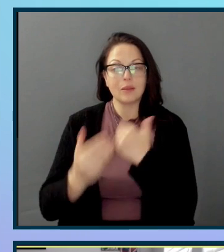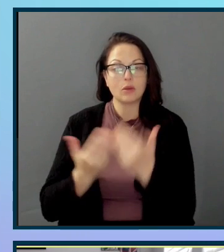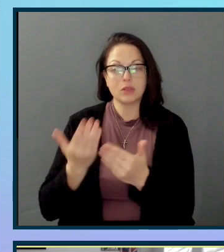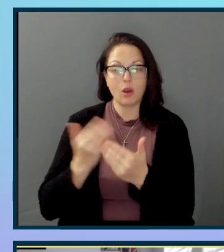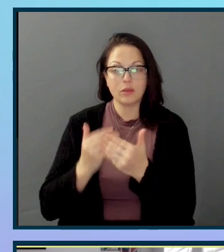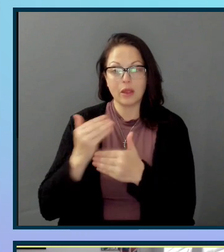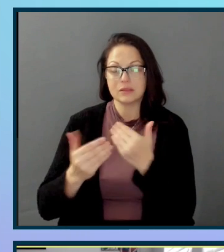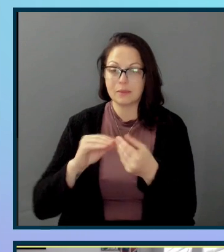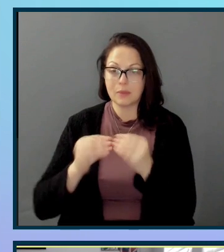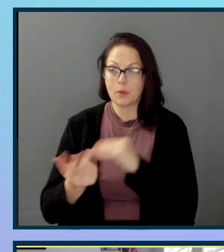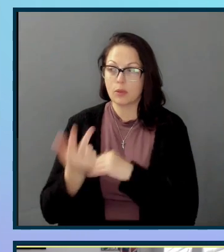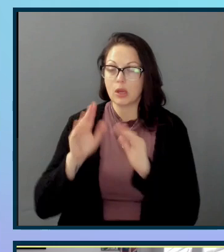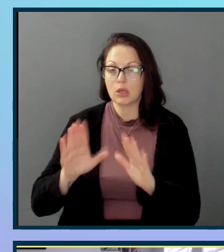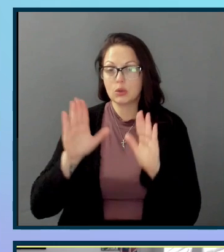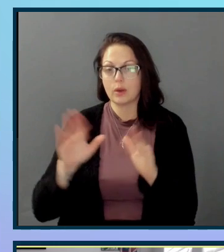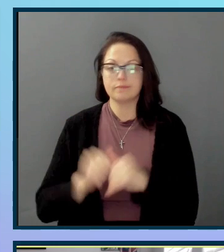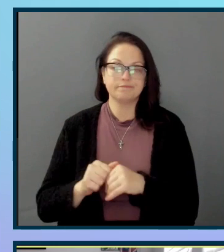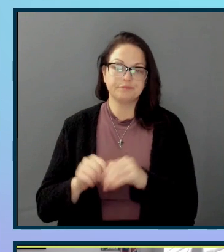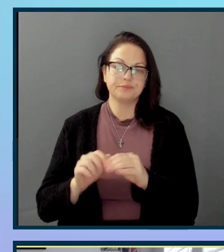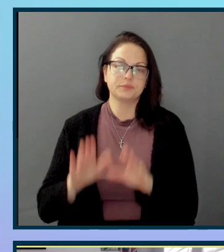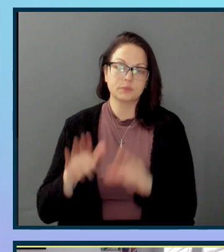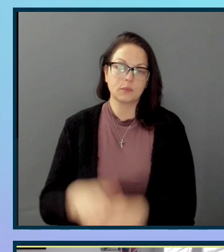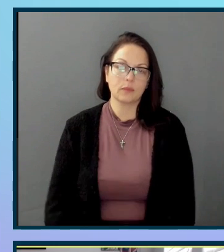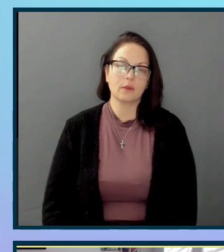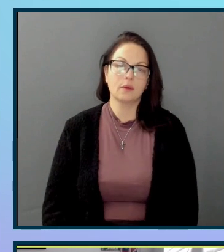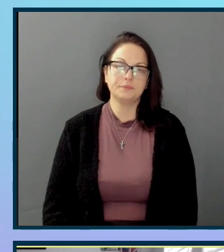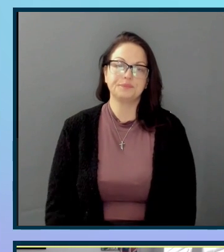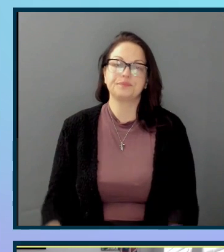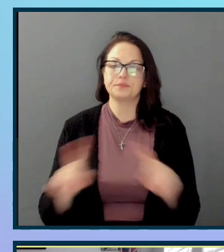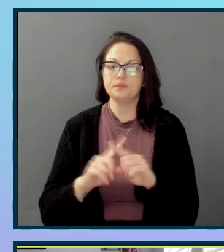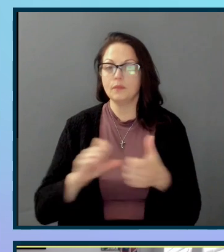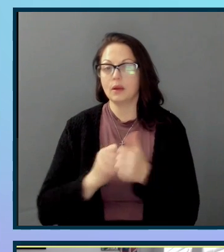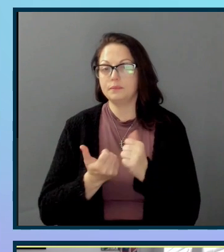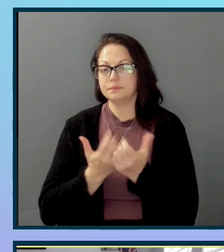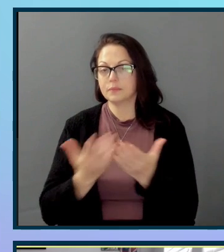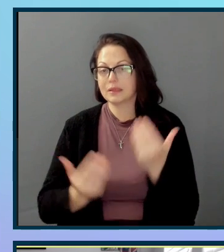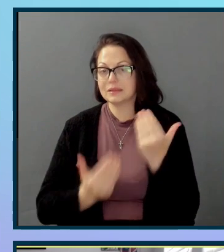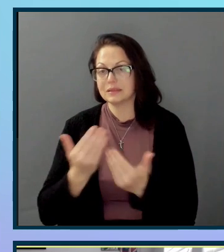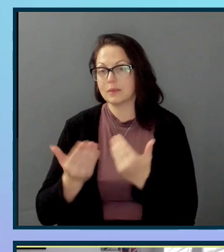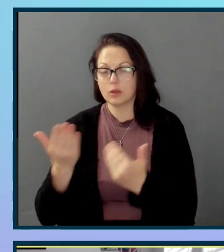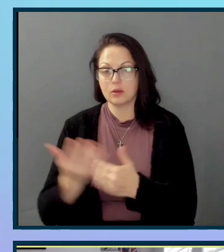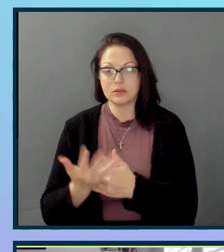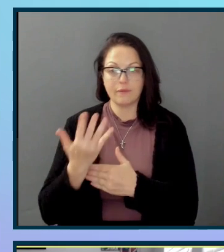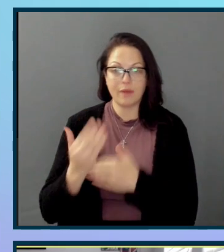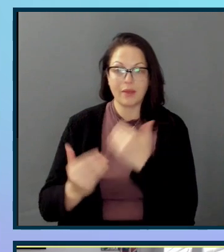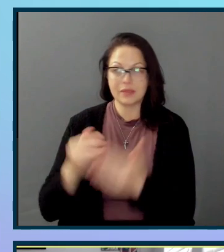Great, they know they're on step three, wonderful. But how many steps are there? Are there five steps? Are there 87 steps?